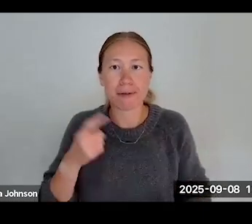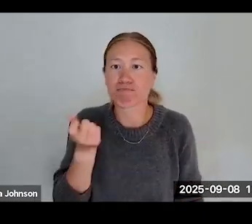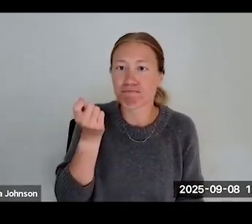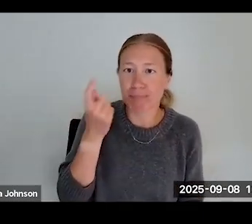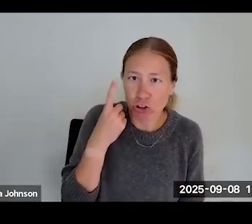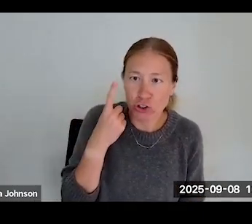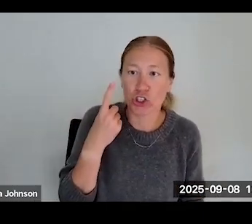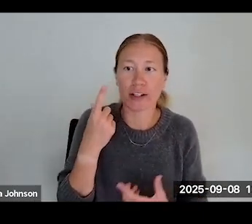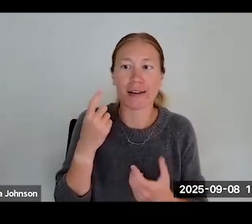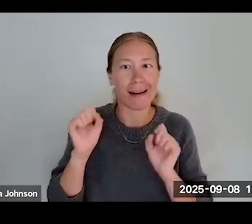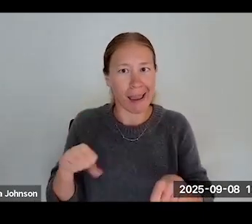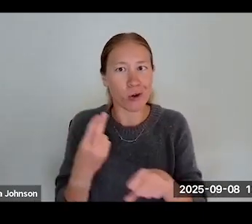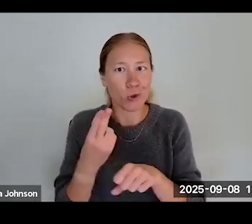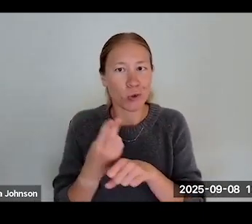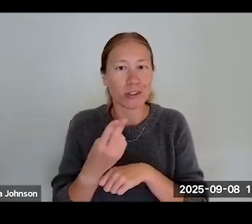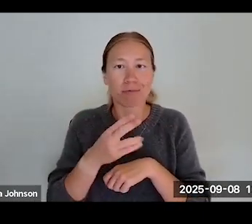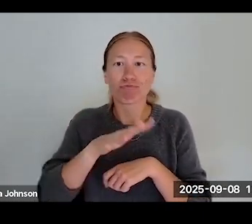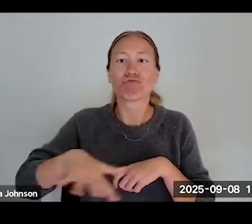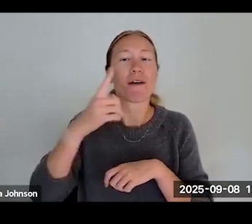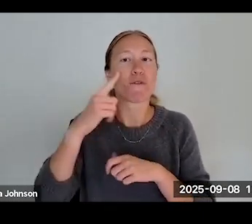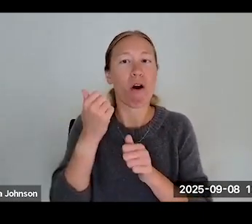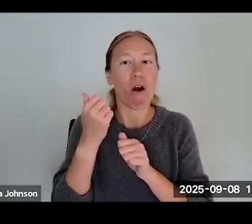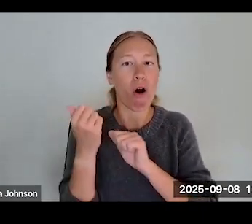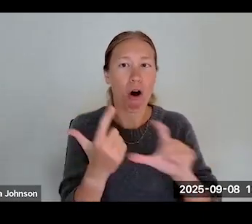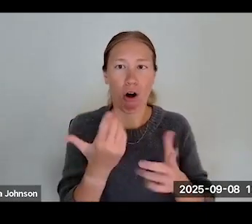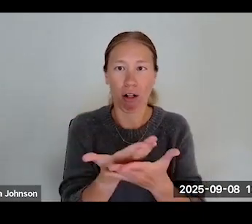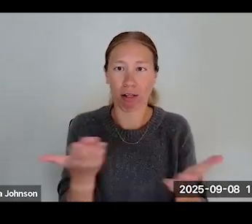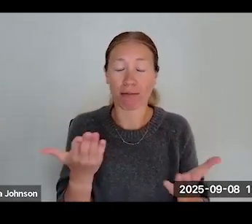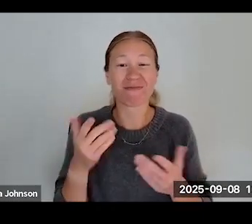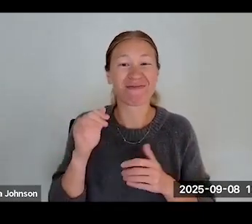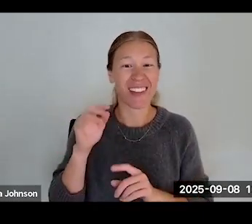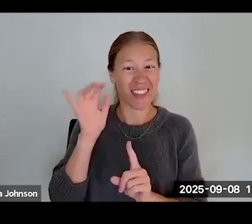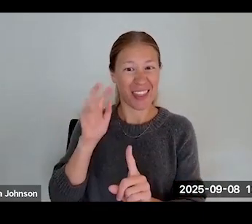and made use of by all. In this context, accessibility is not referring